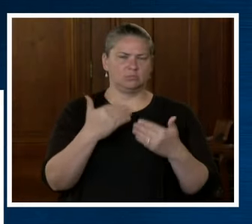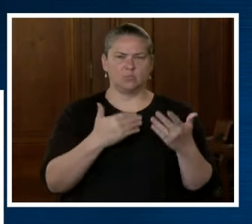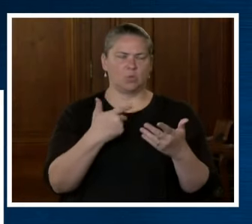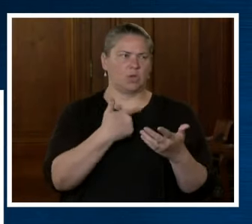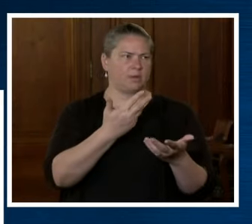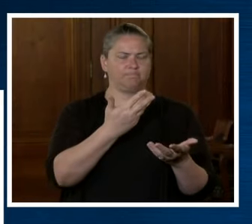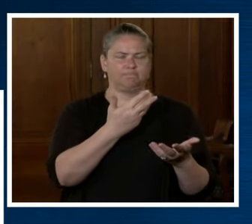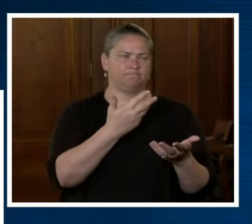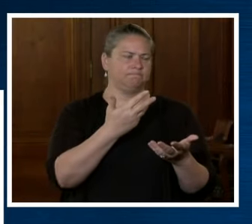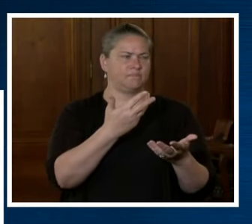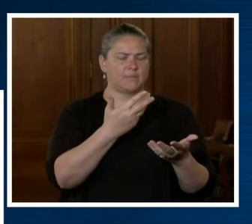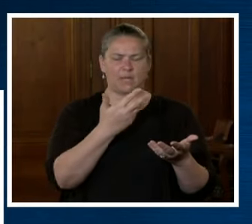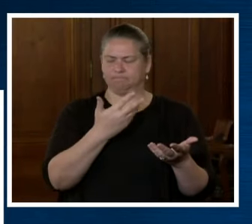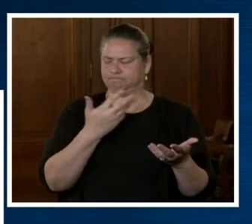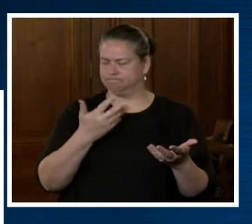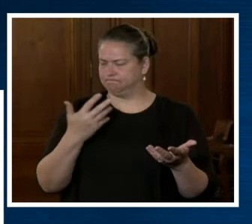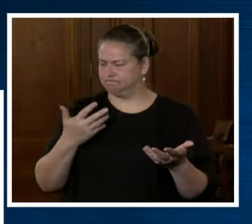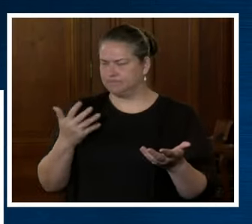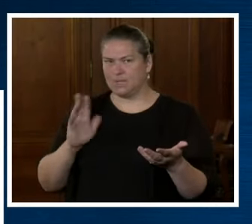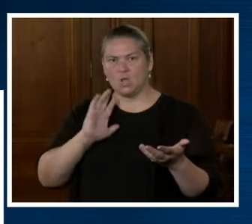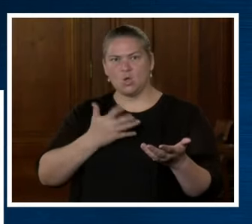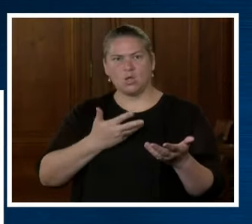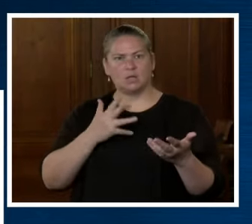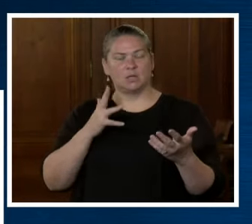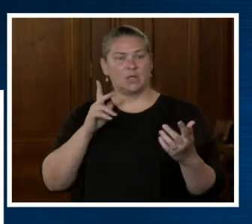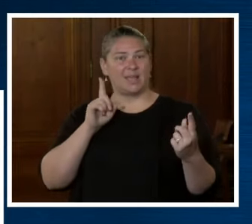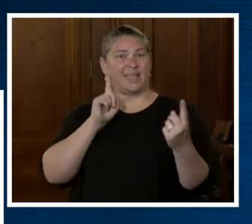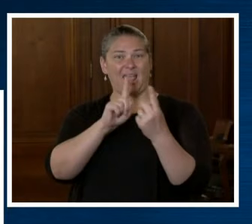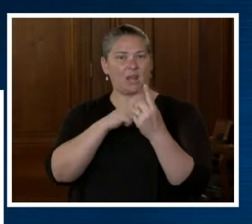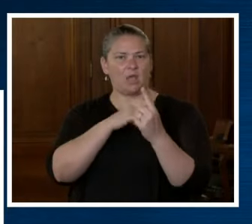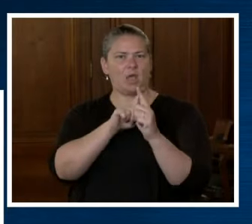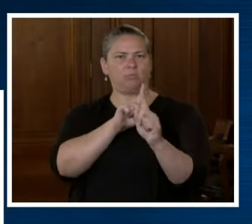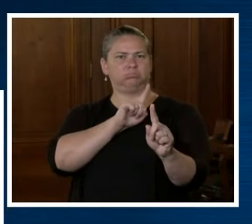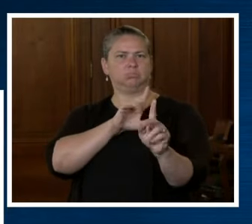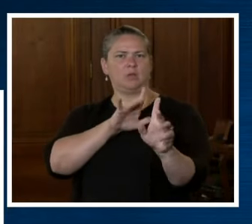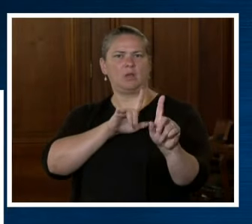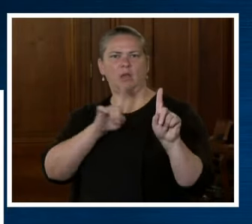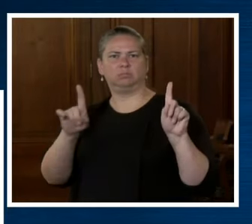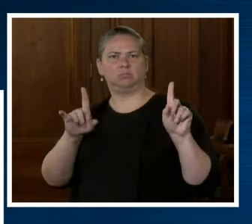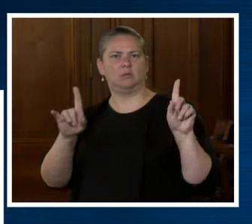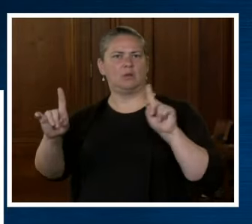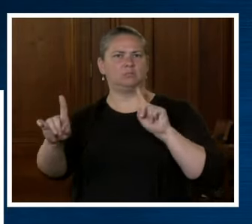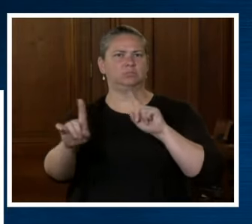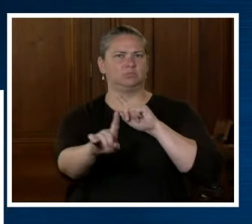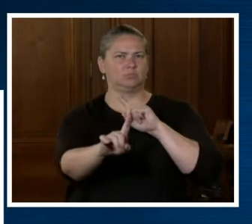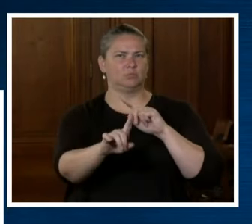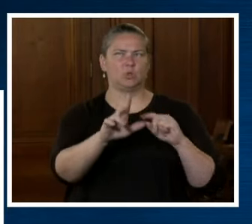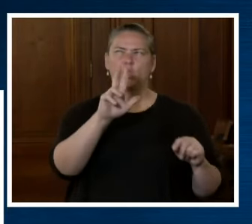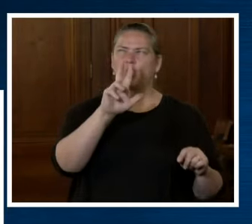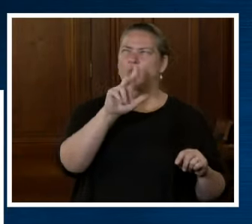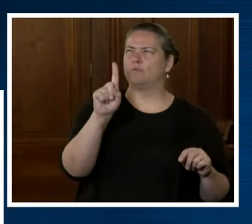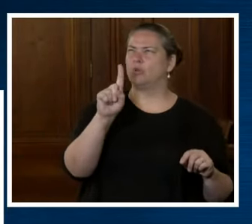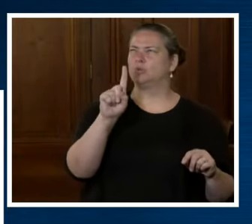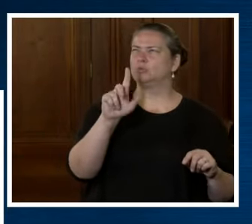WHAT WE NEED TO MAKE SURE WHEN WE GO FORWARD IS WE DON'T HAVE TESTING FATIGUE. THE PEOPLE ARE STILL GOING TO